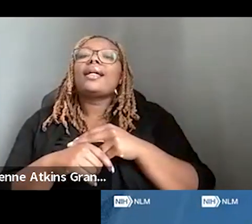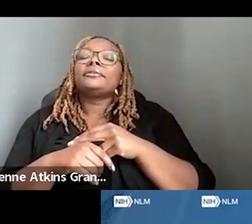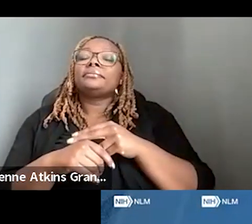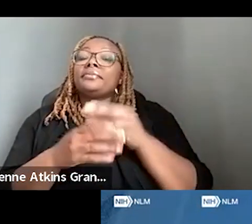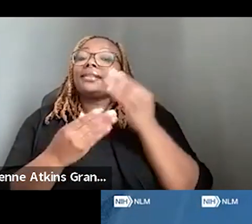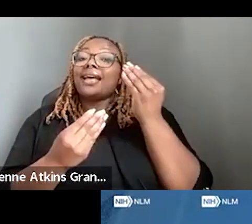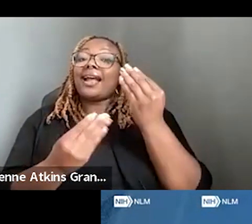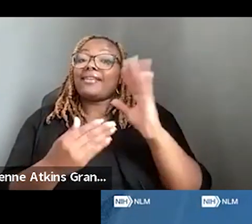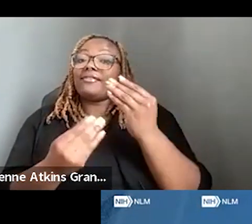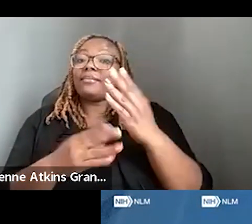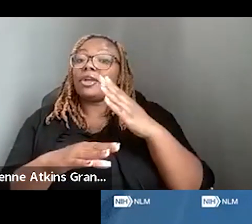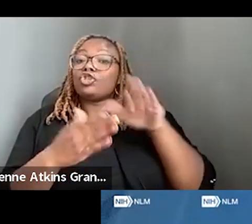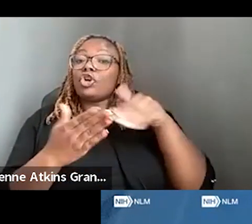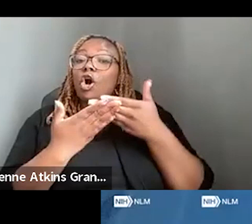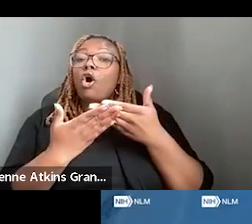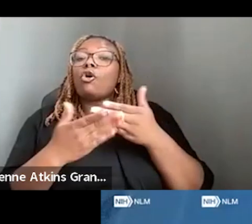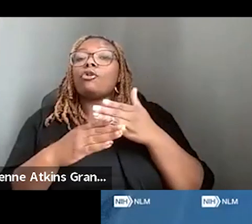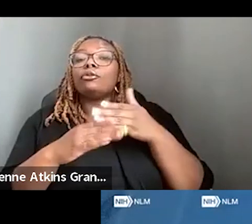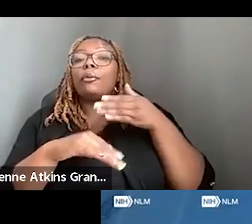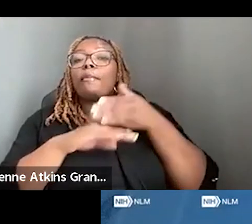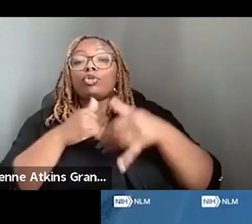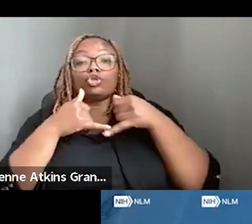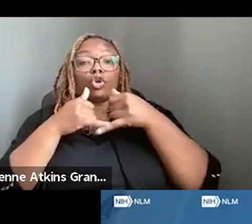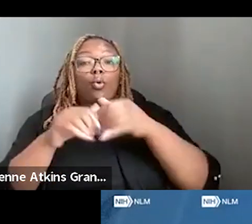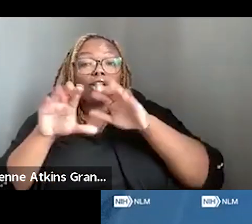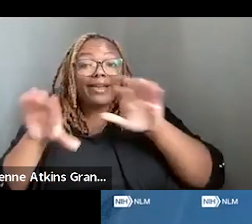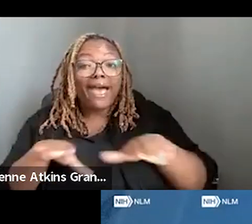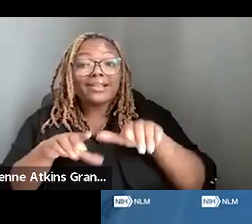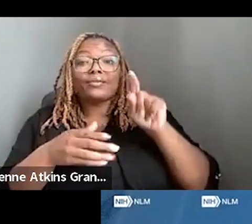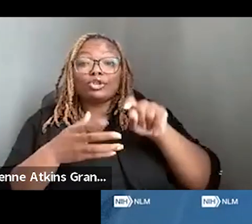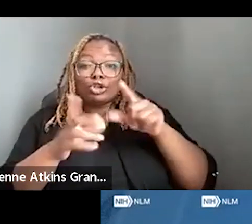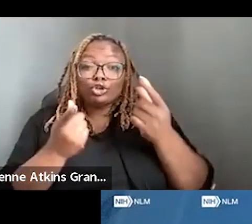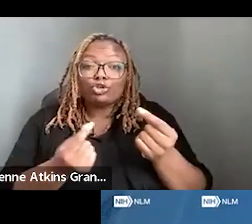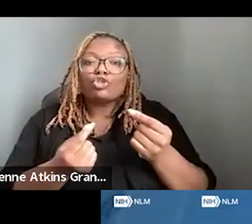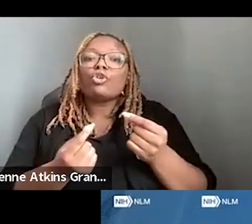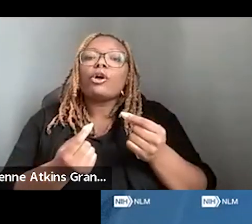all posted awards, activities you may need to do with that award, is all done through Research.gov.